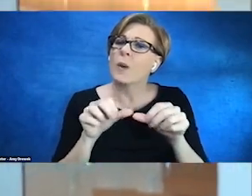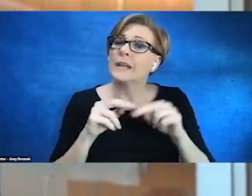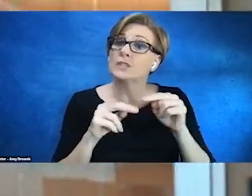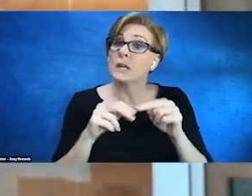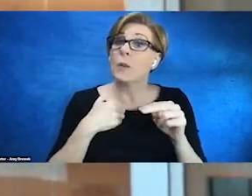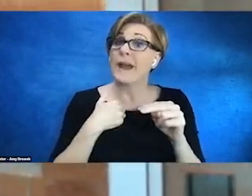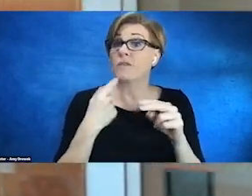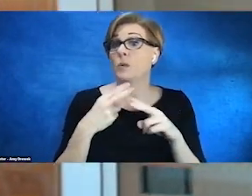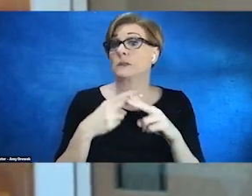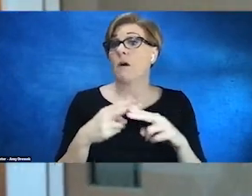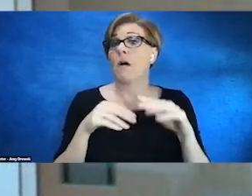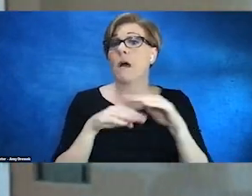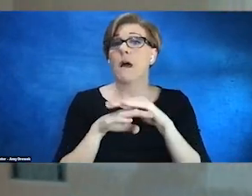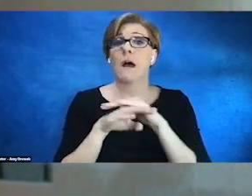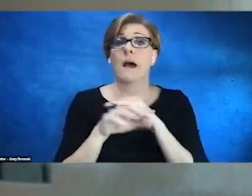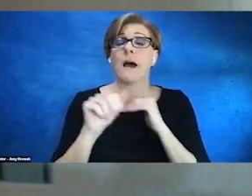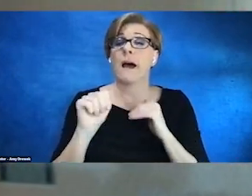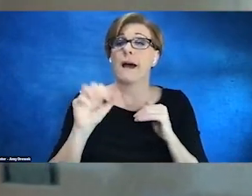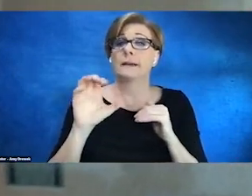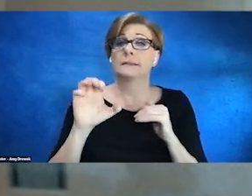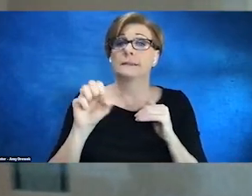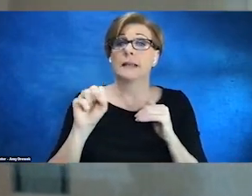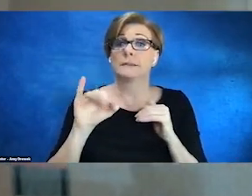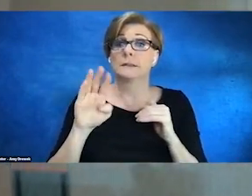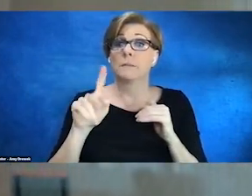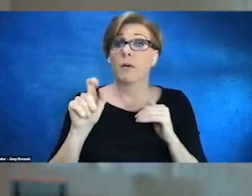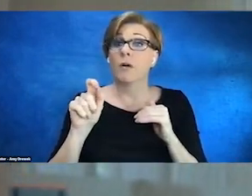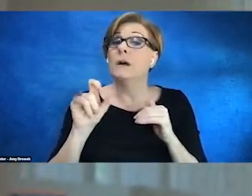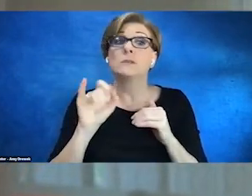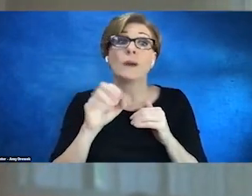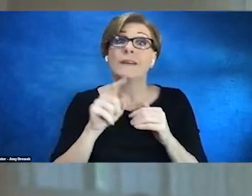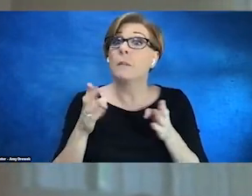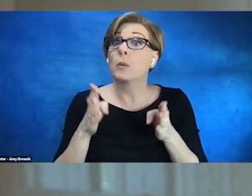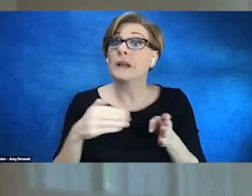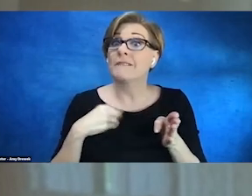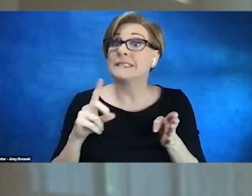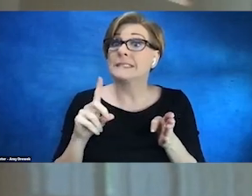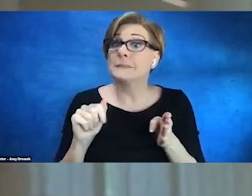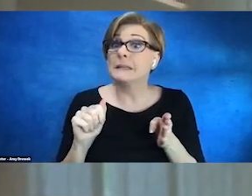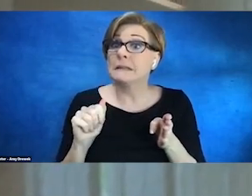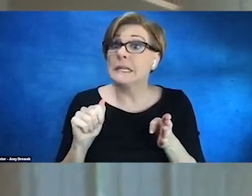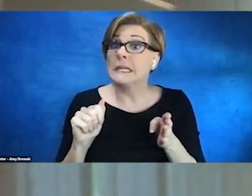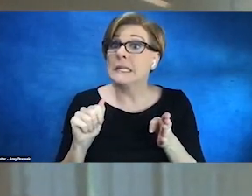have an accessible voting device so this would serve a voter if they have a disability and